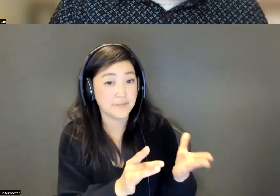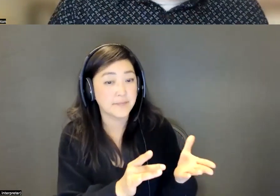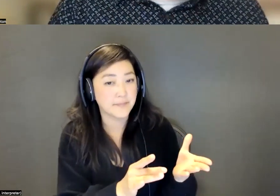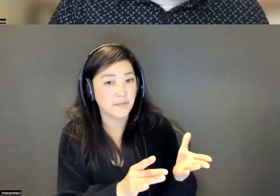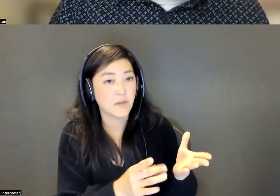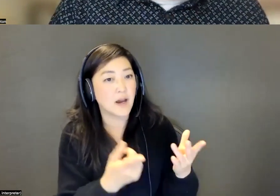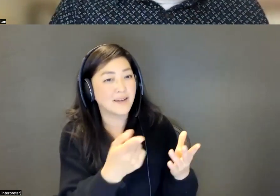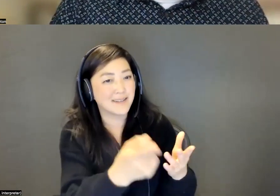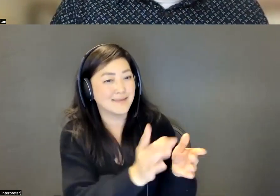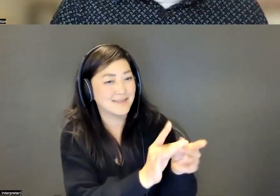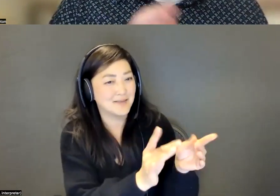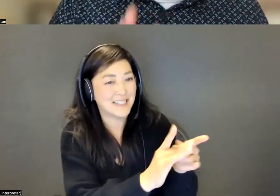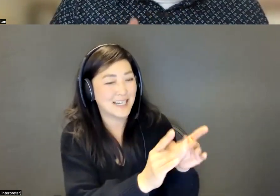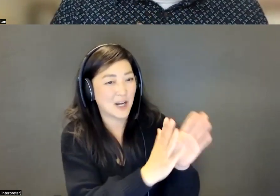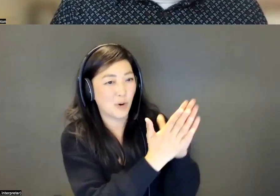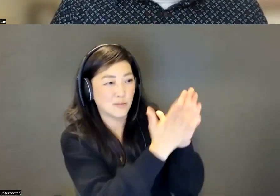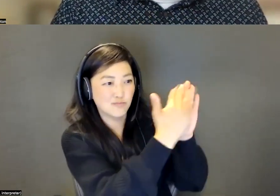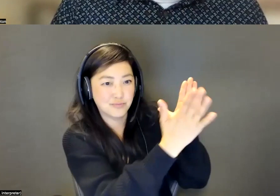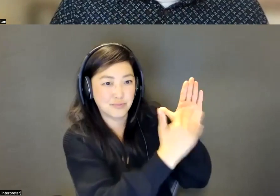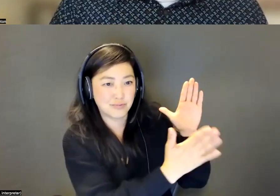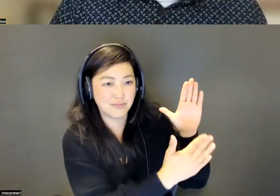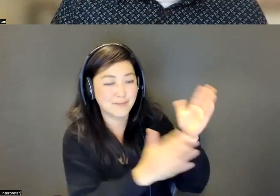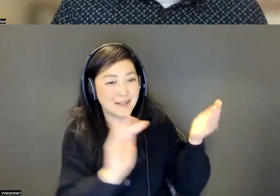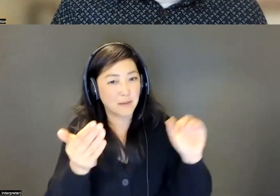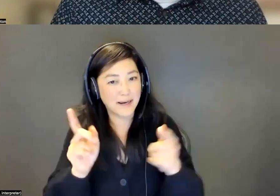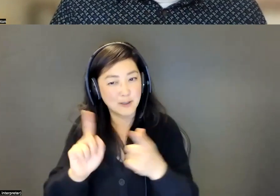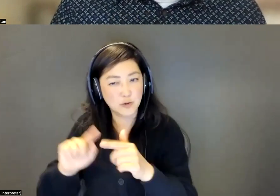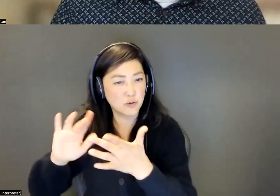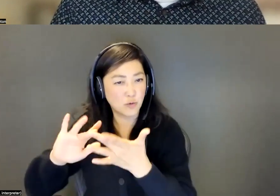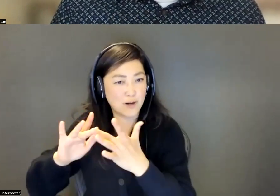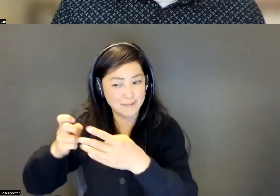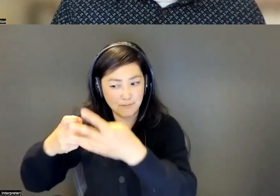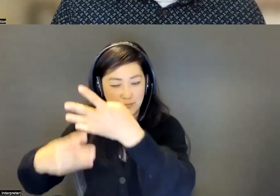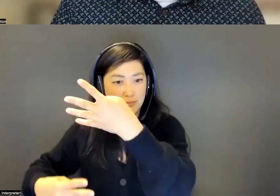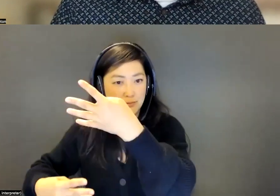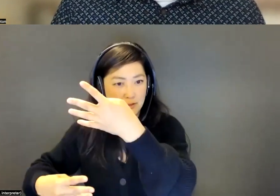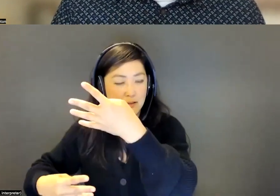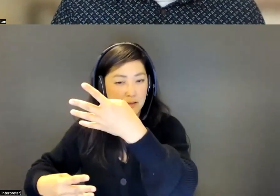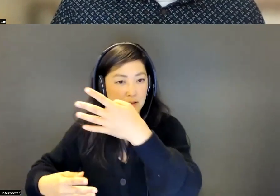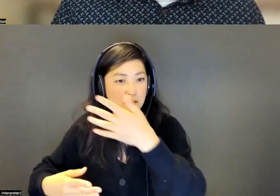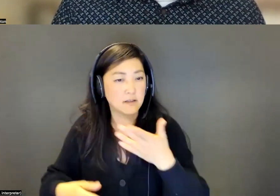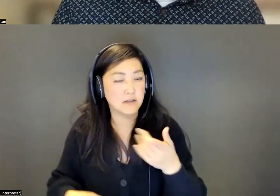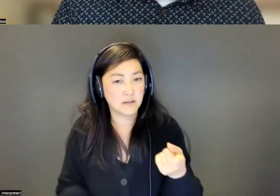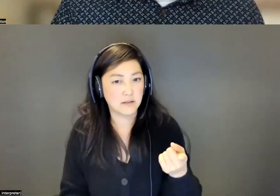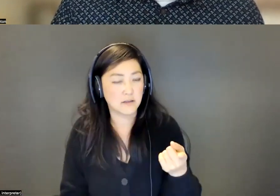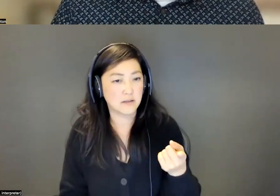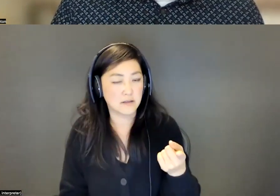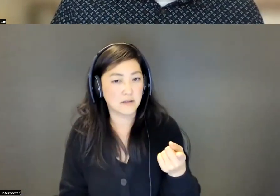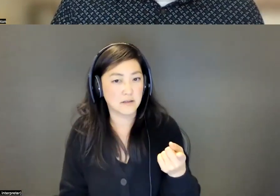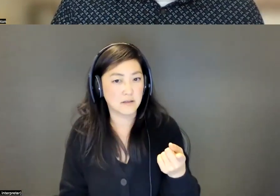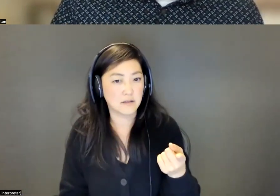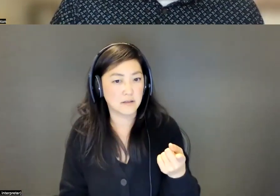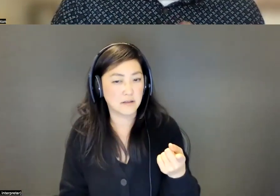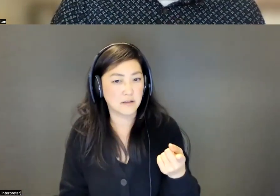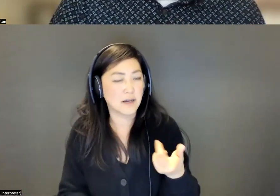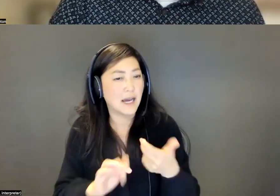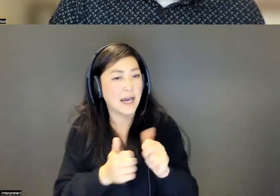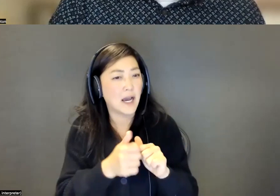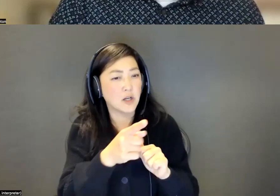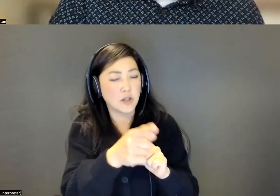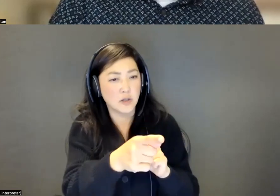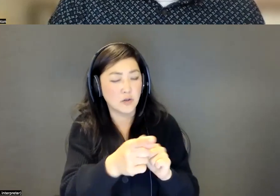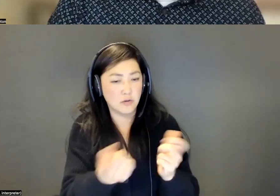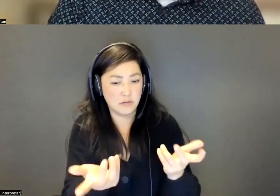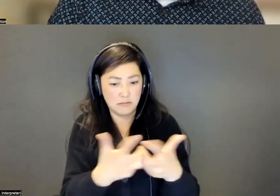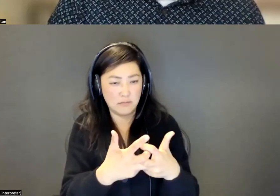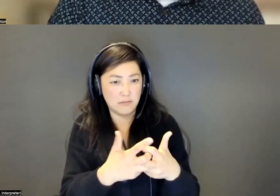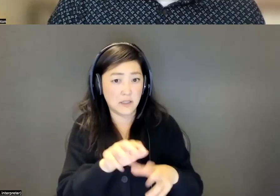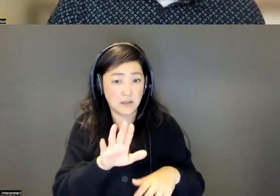the bookstore versus online, how closely do you align your categorisation within bricks